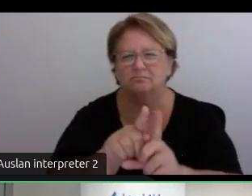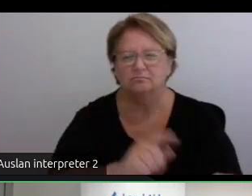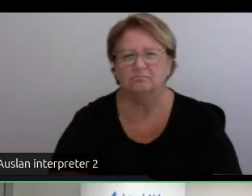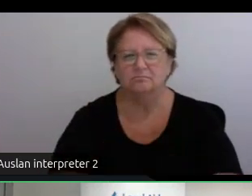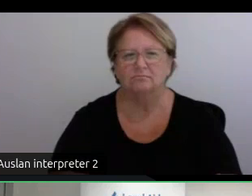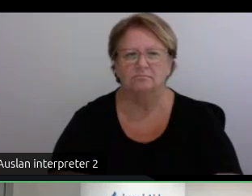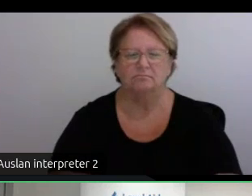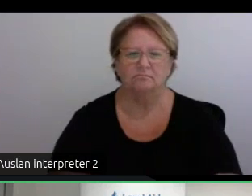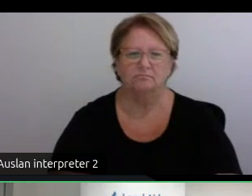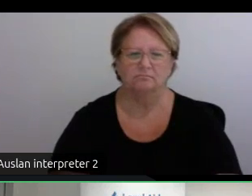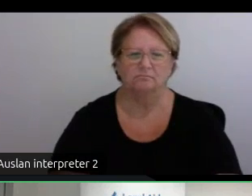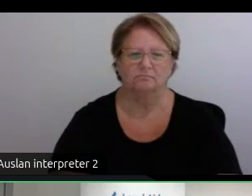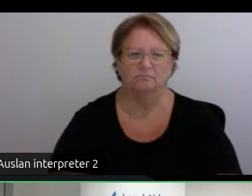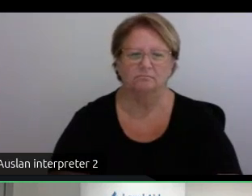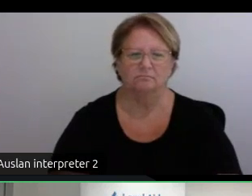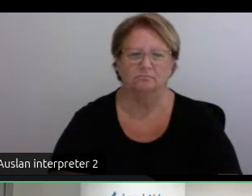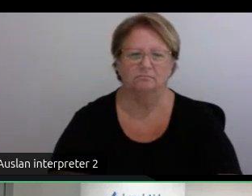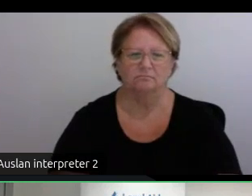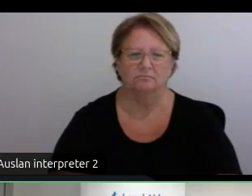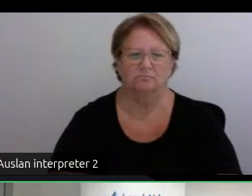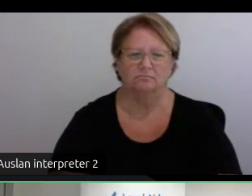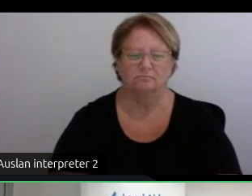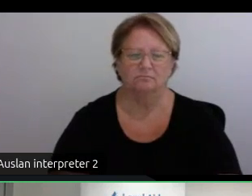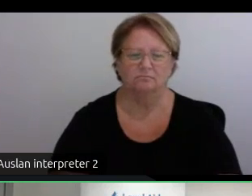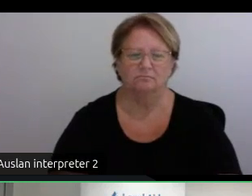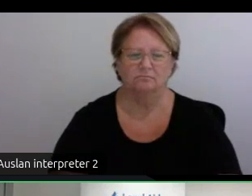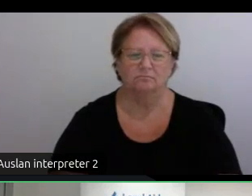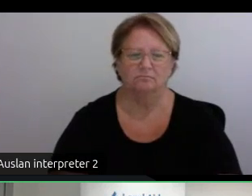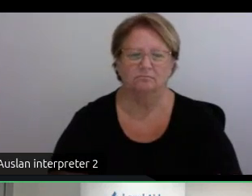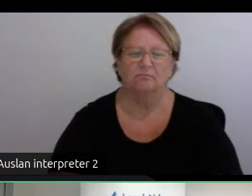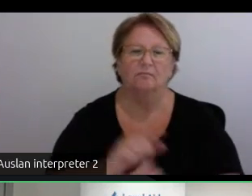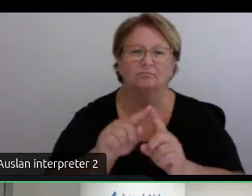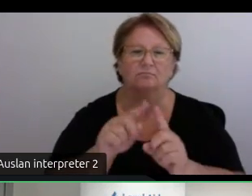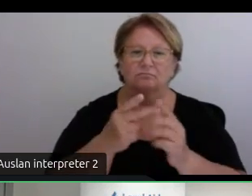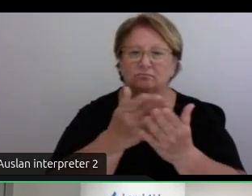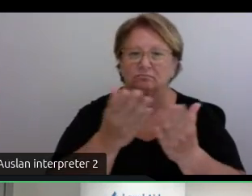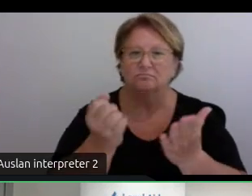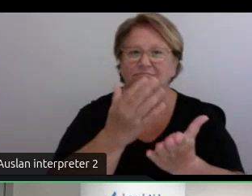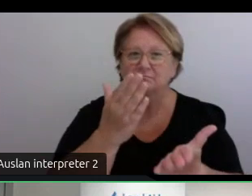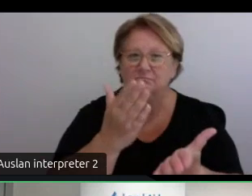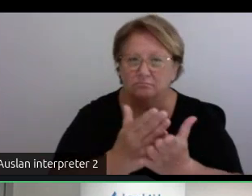as well. And our message for anybody else out there is, you know, make sure that your staff